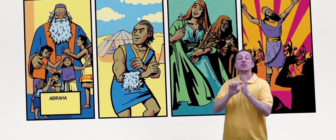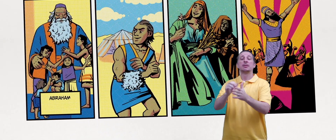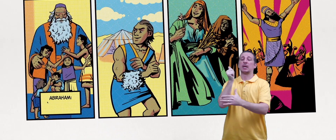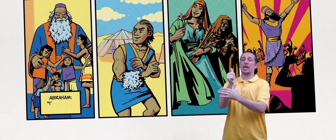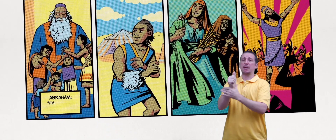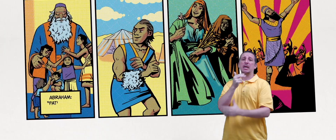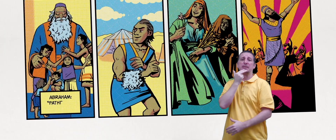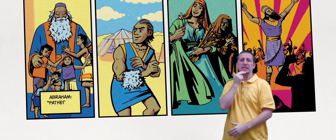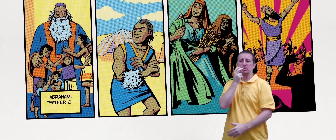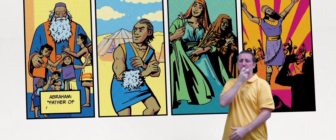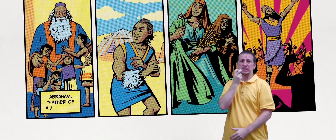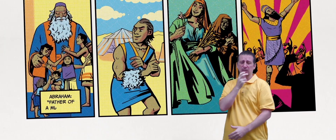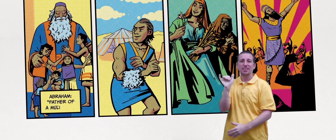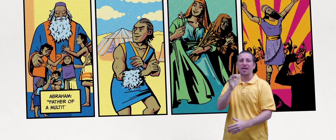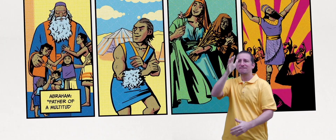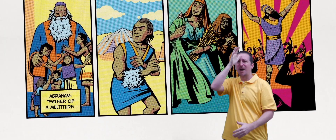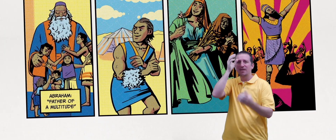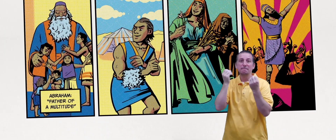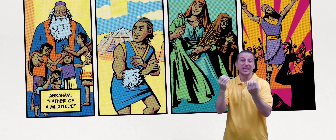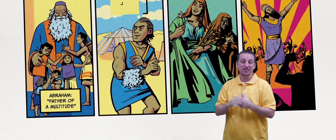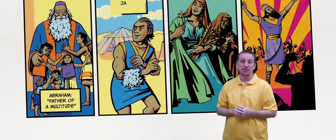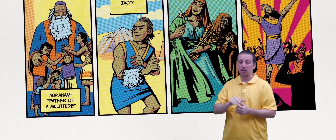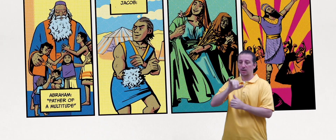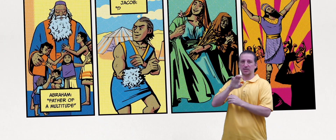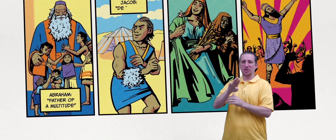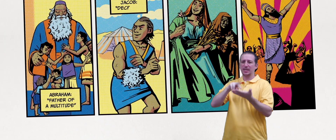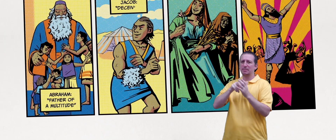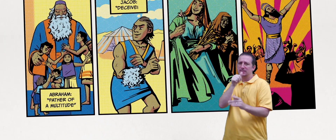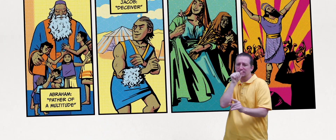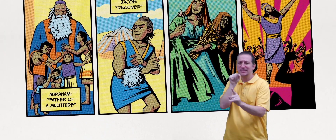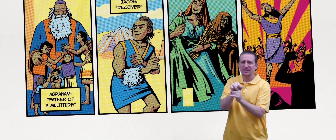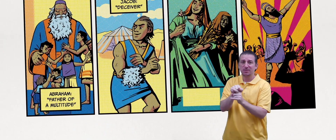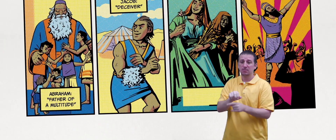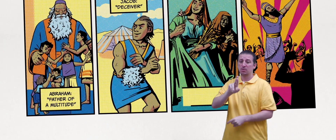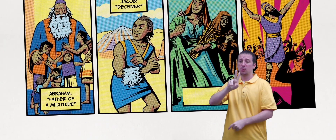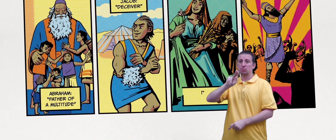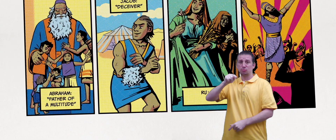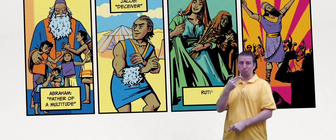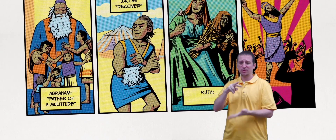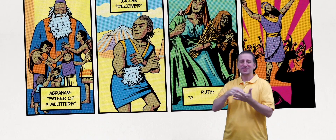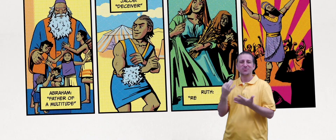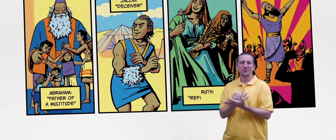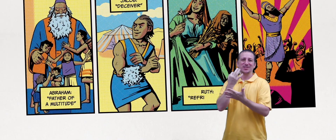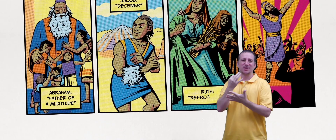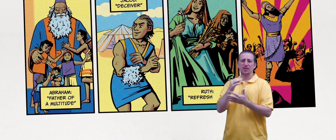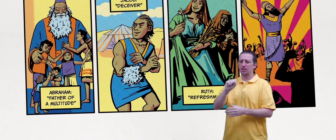“Jacob” means “deceiver,” Ruth means “refreshment,”